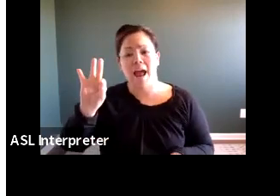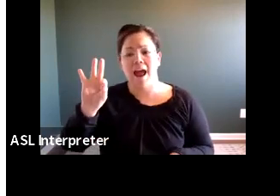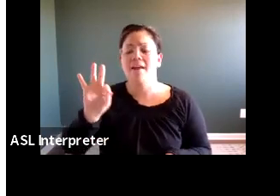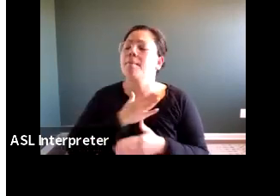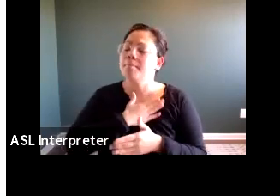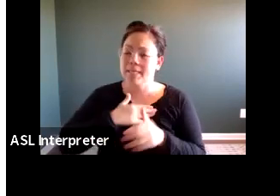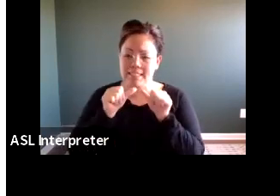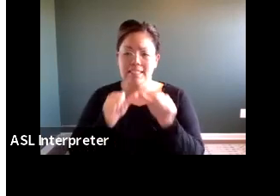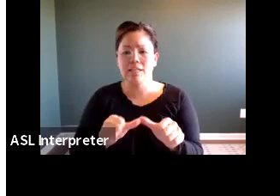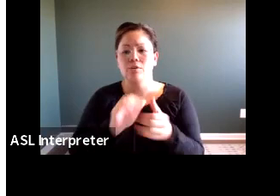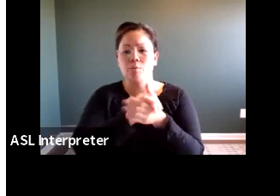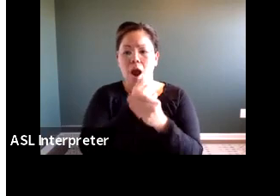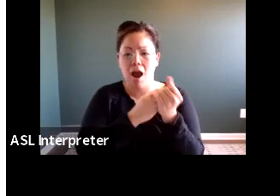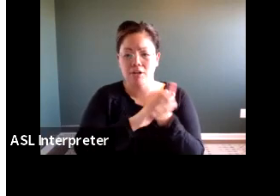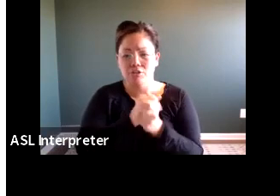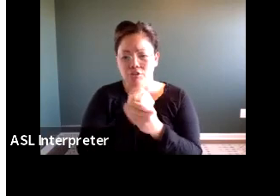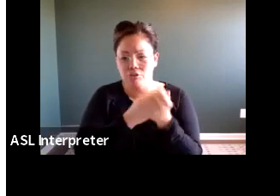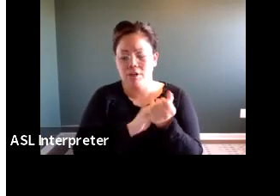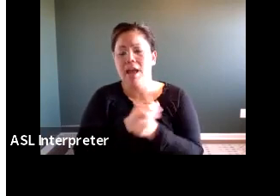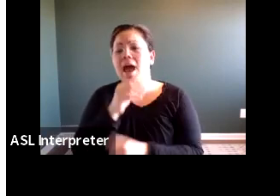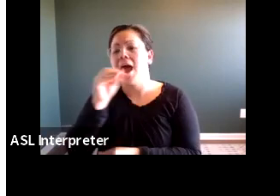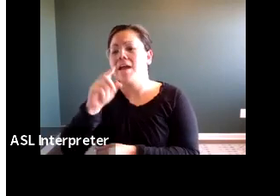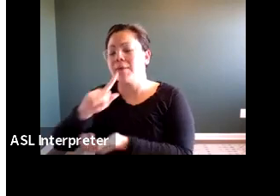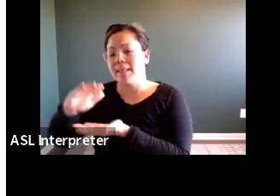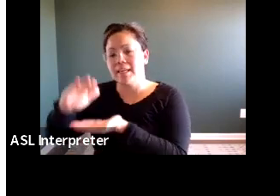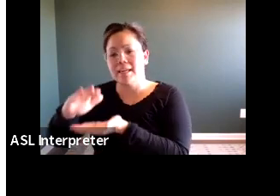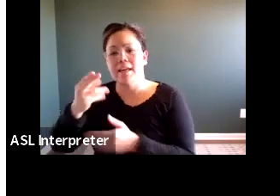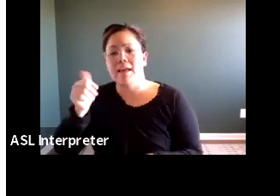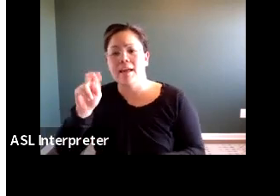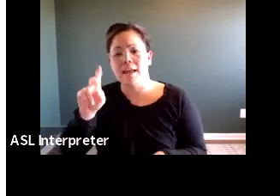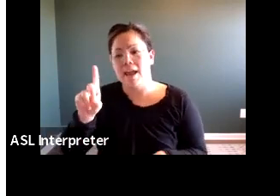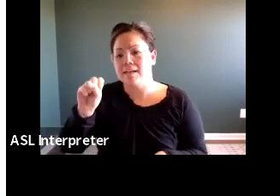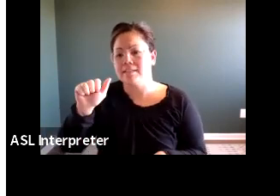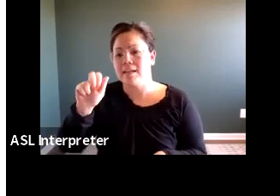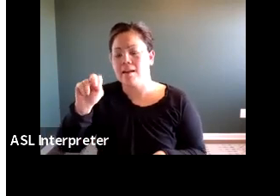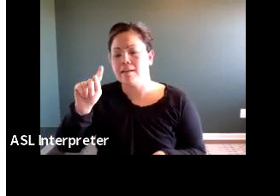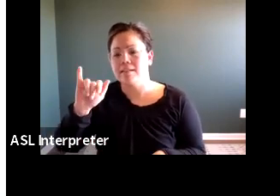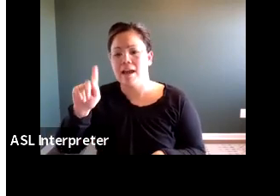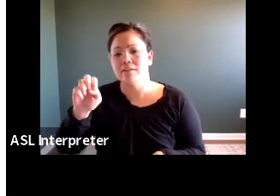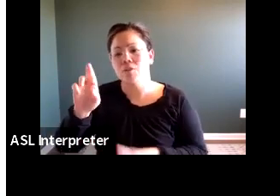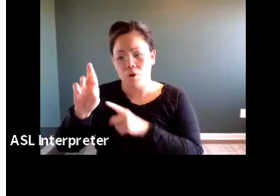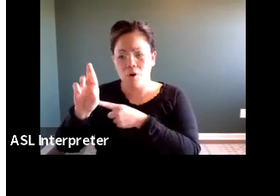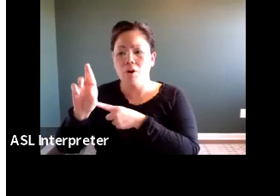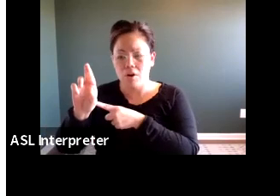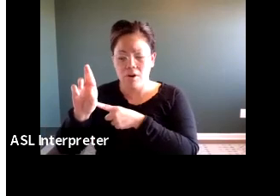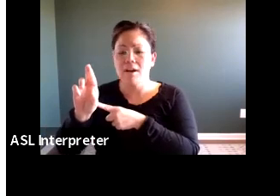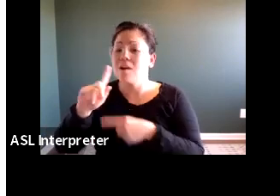but we really do believe that, you know, getting it from your hands is even much more of a risk.